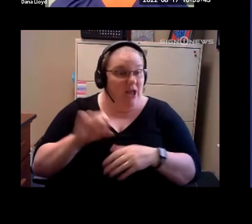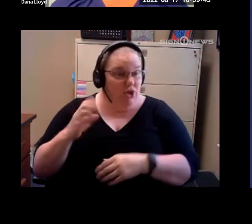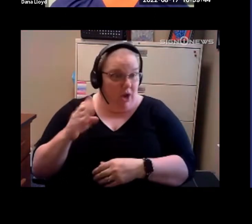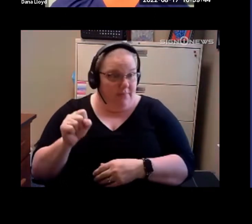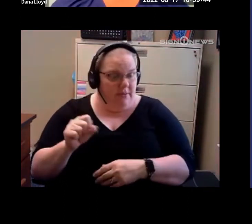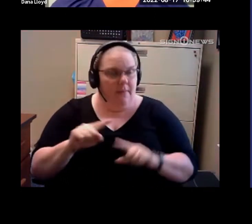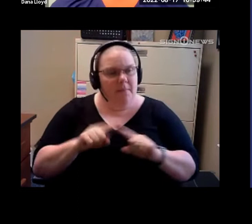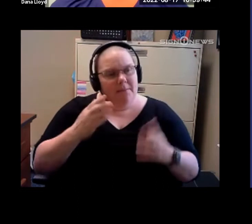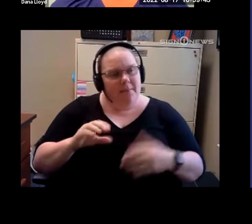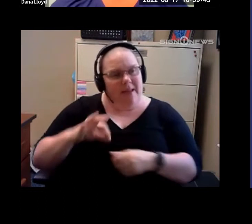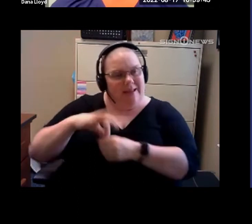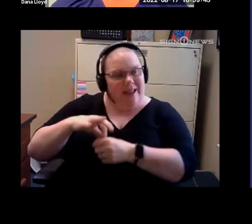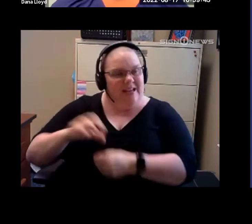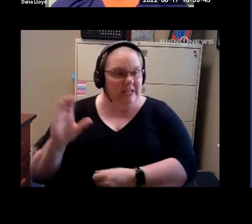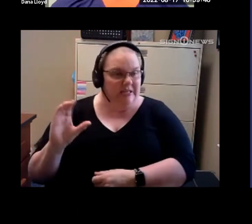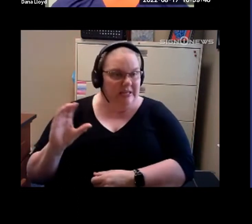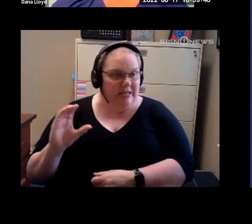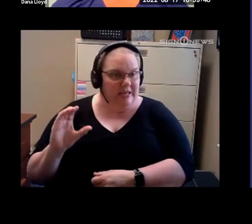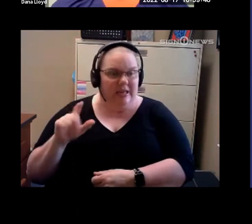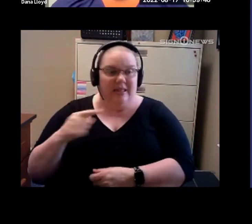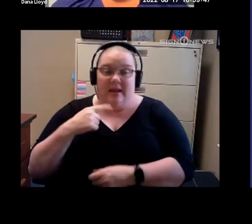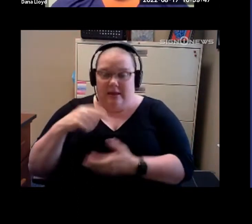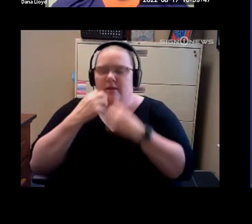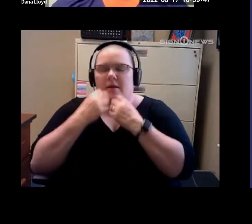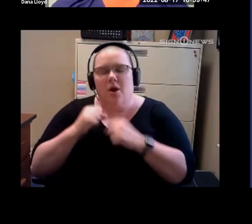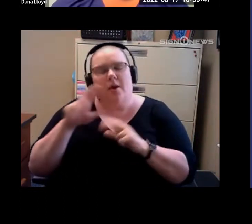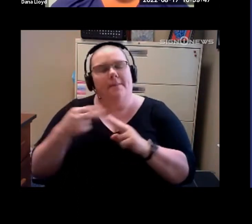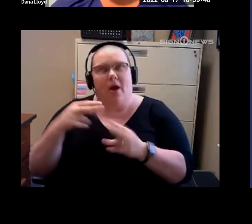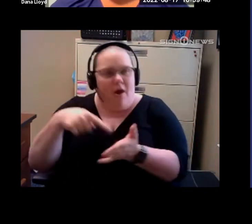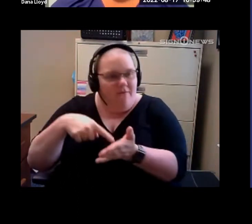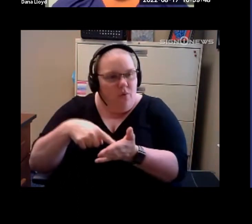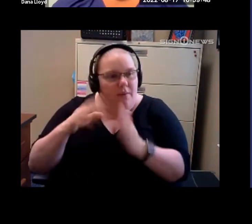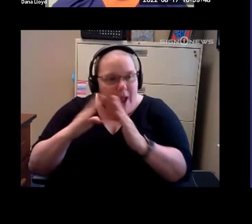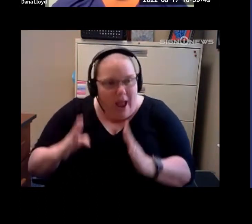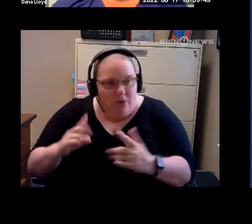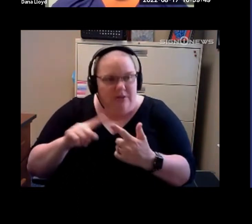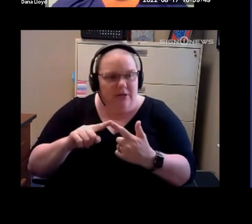they care about affordable housing and jobs and people with disabilities getting